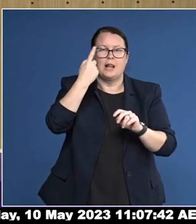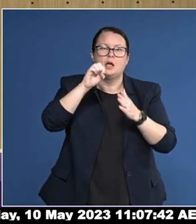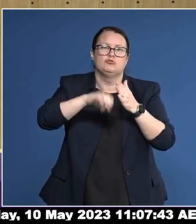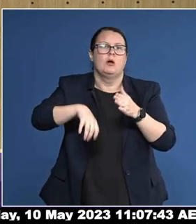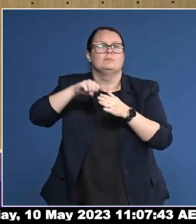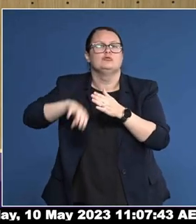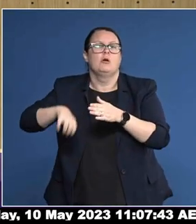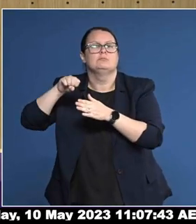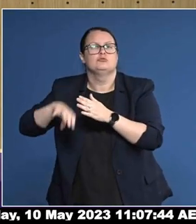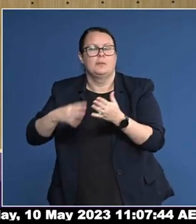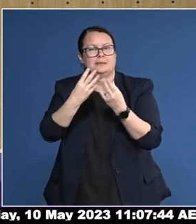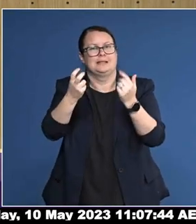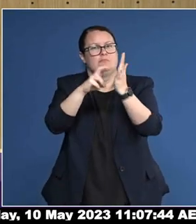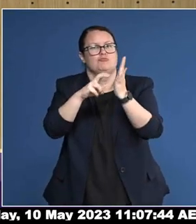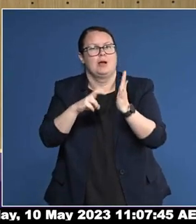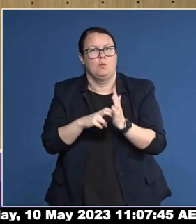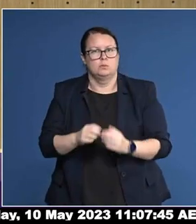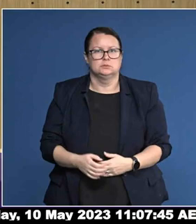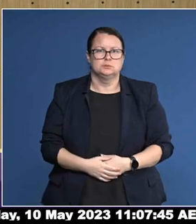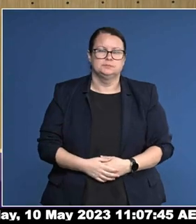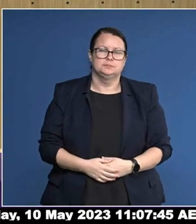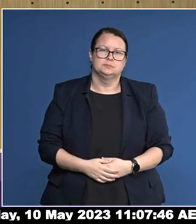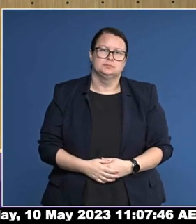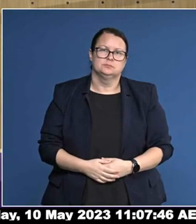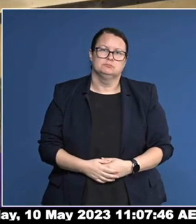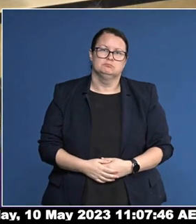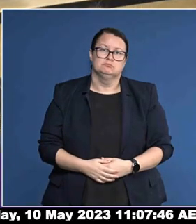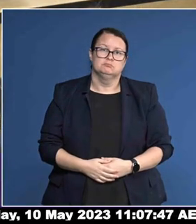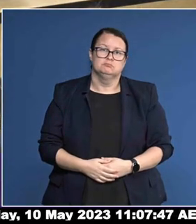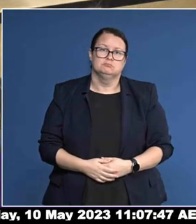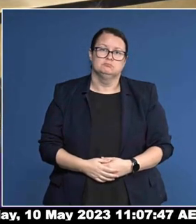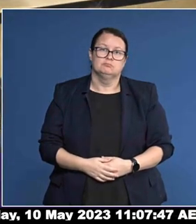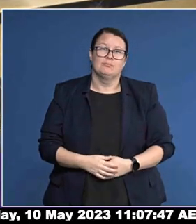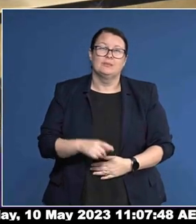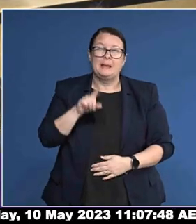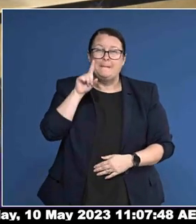So, it is quite possible that the lack of concerns raised is a result of